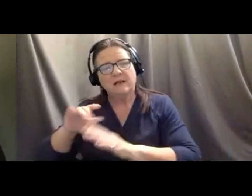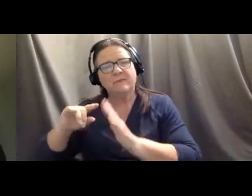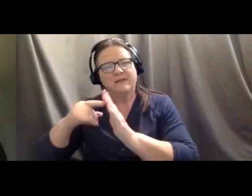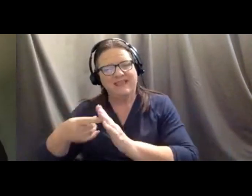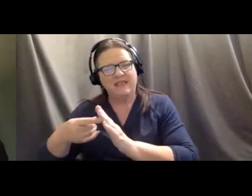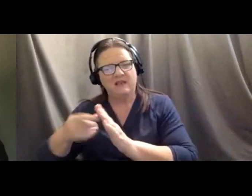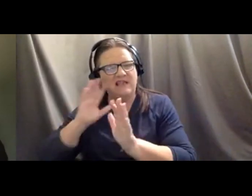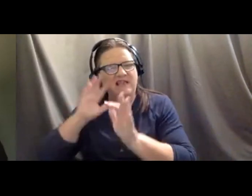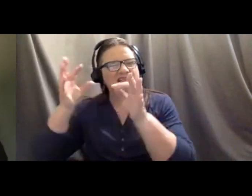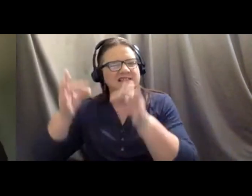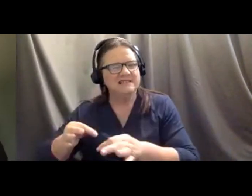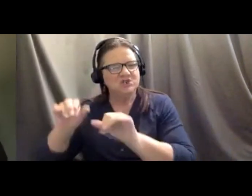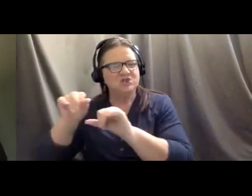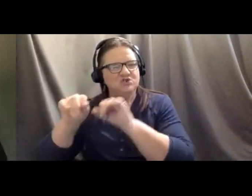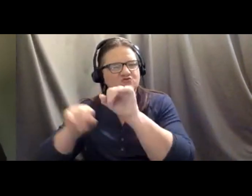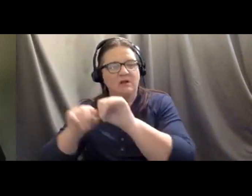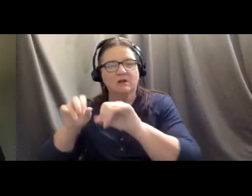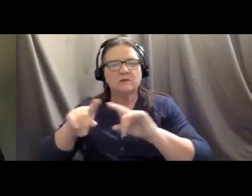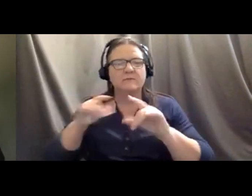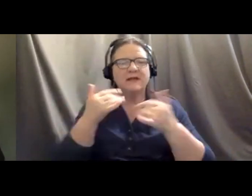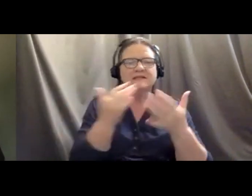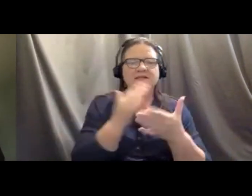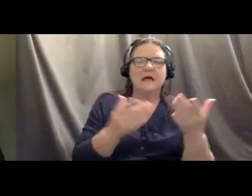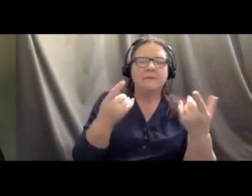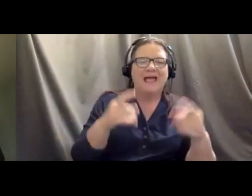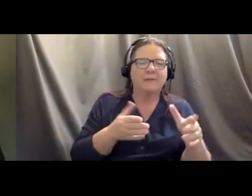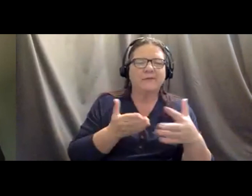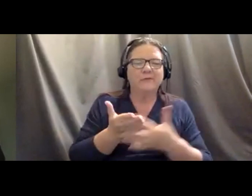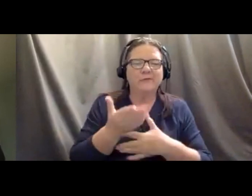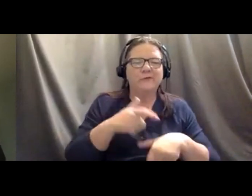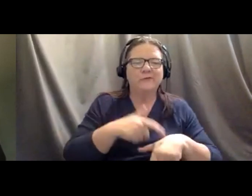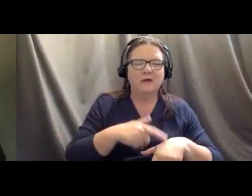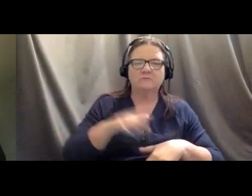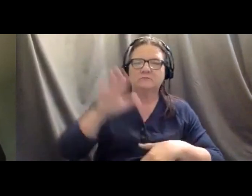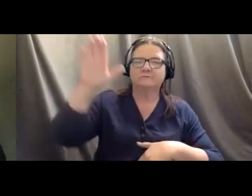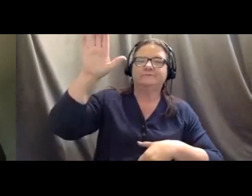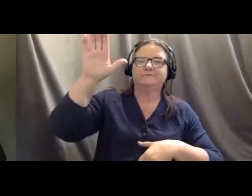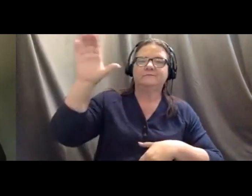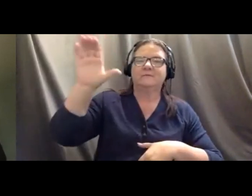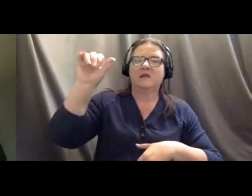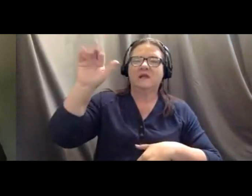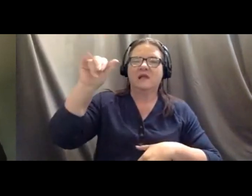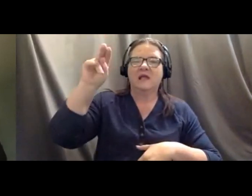for sure. Sharon, I would jump in as well. This is Carolyn.